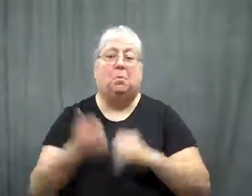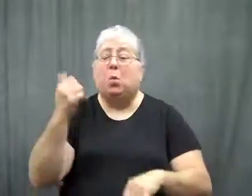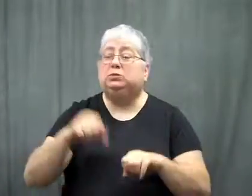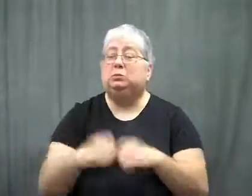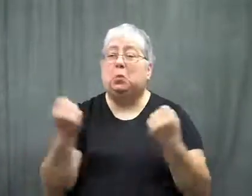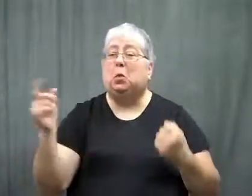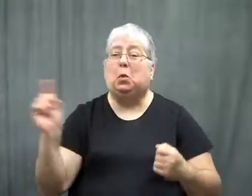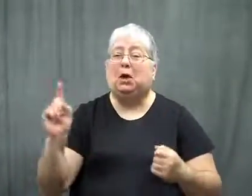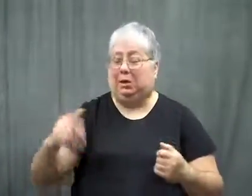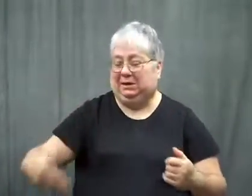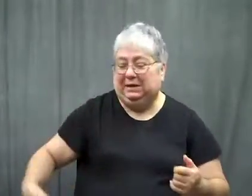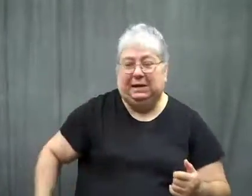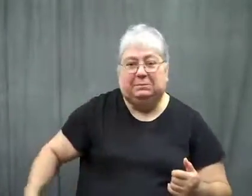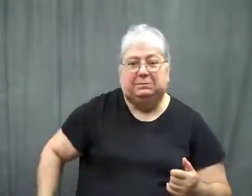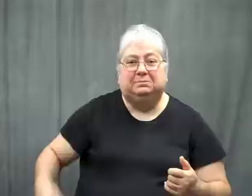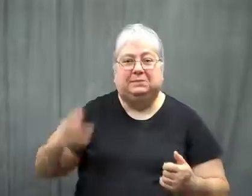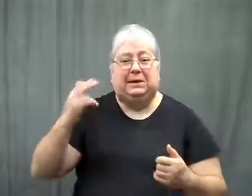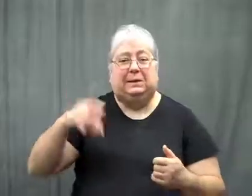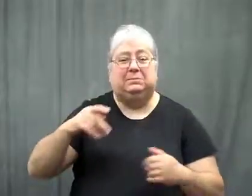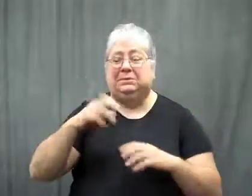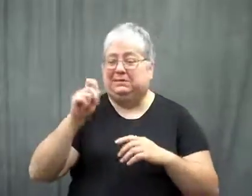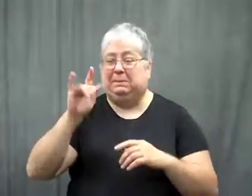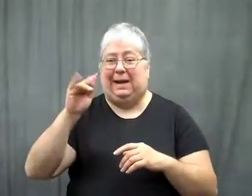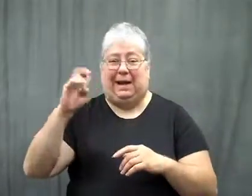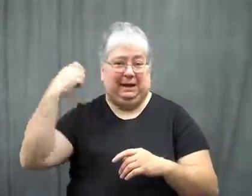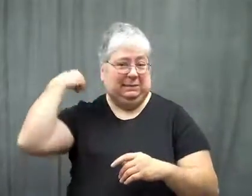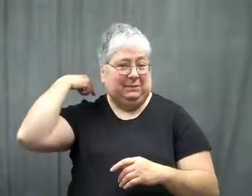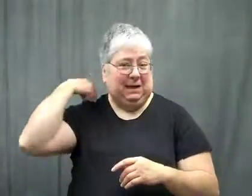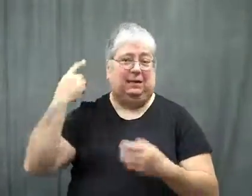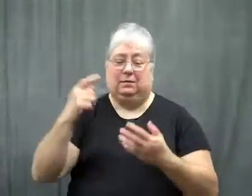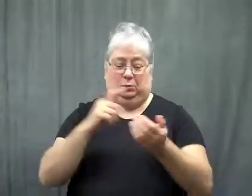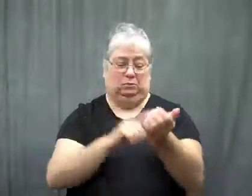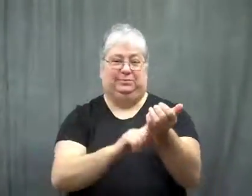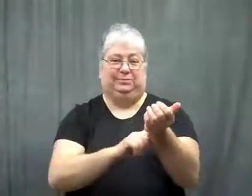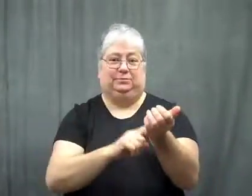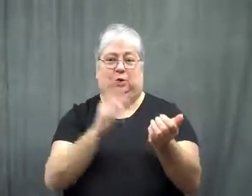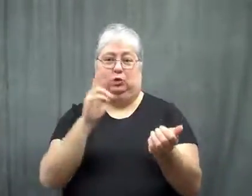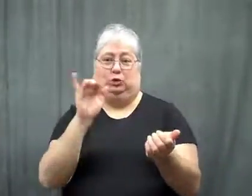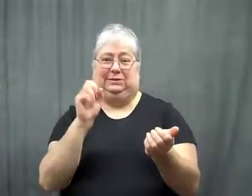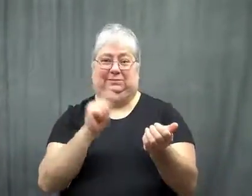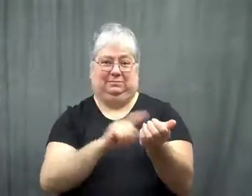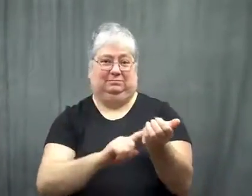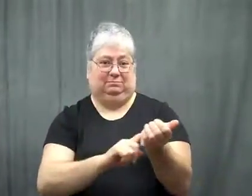The most common sites for fractures are the hips, spine and wrists.